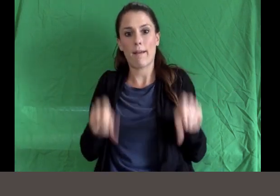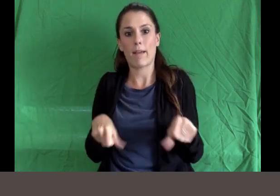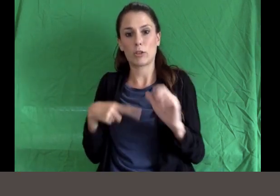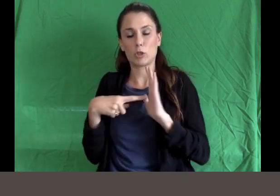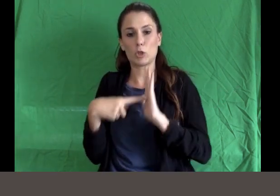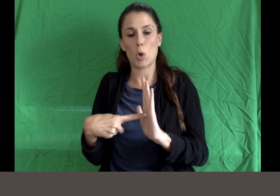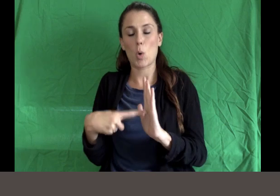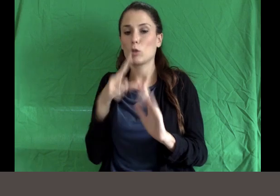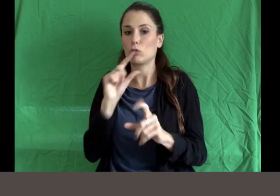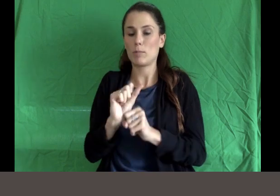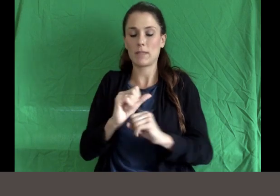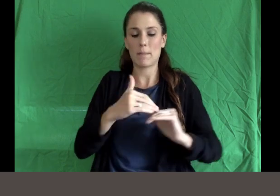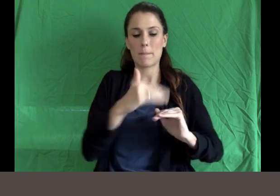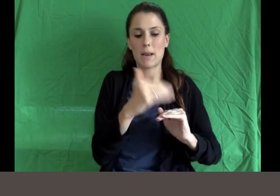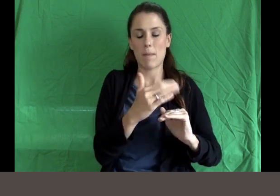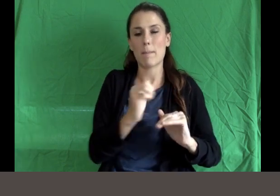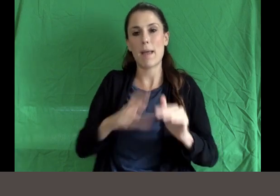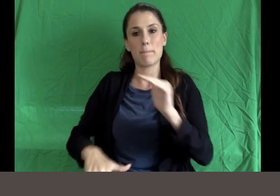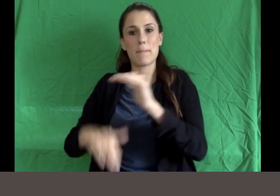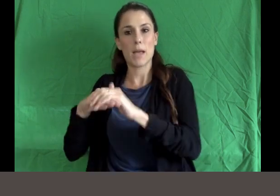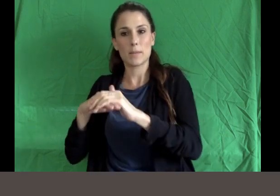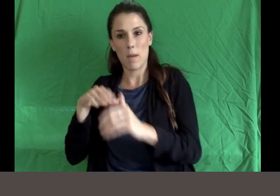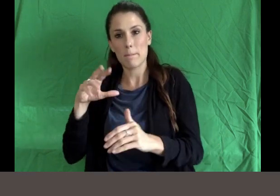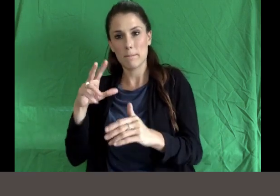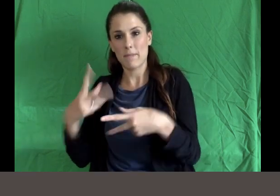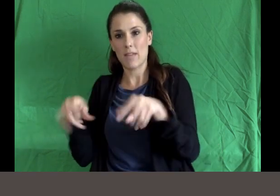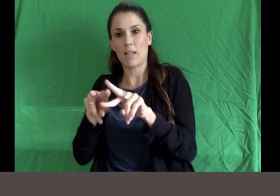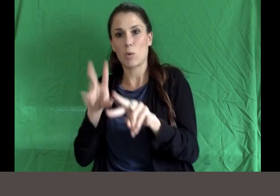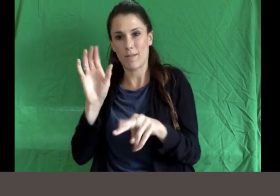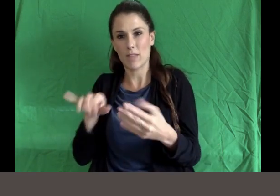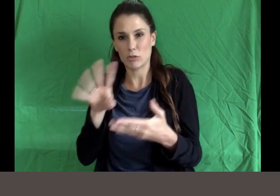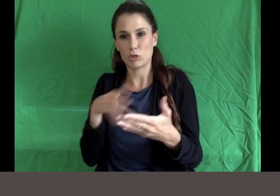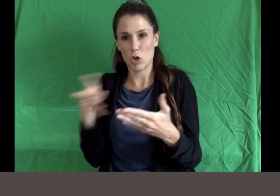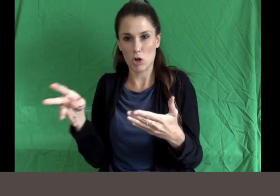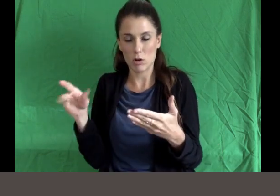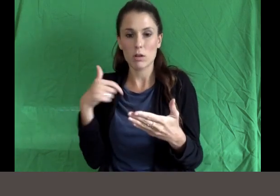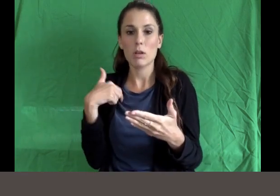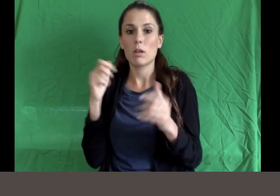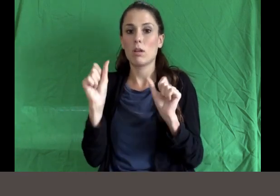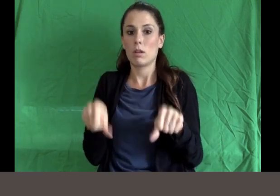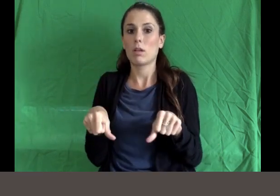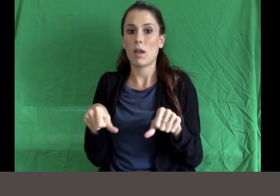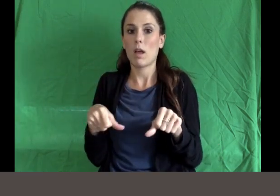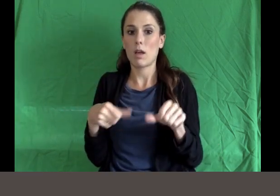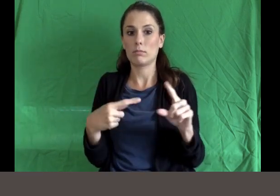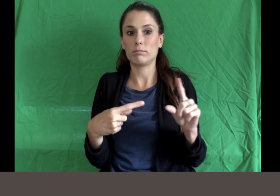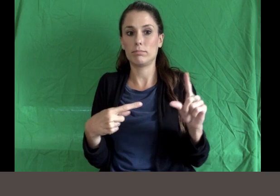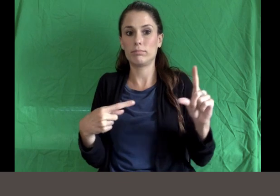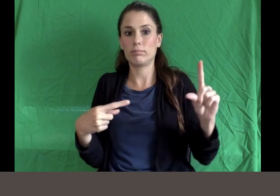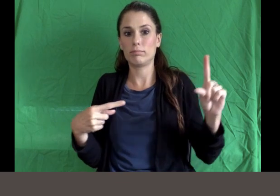and maximum values of my chart I can back those away from the actual ticks just a little bit more